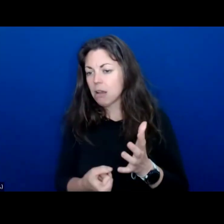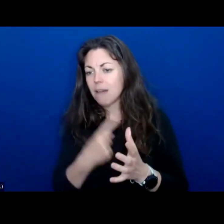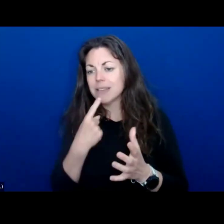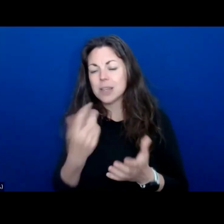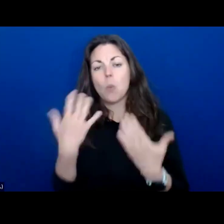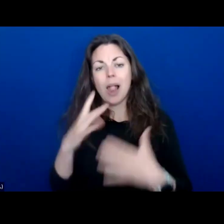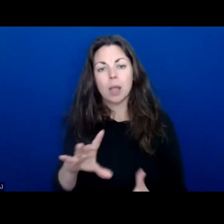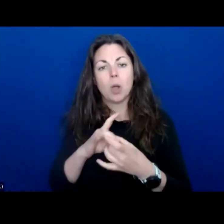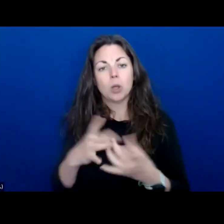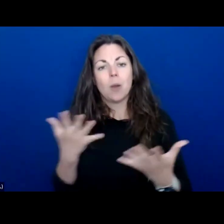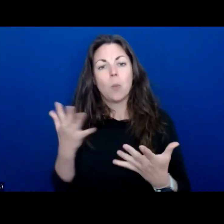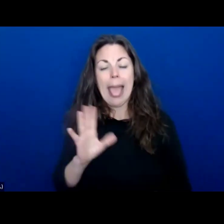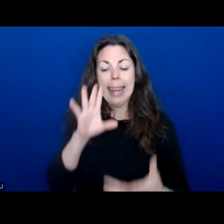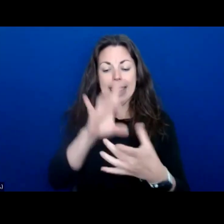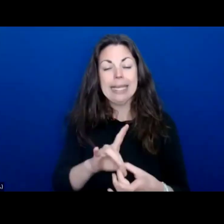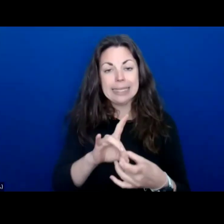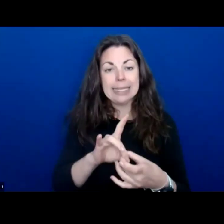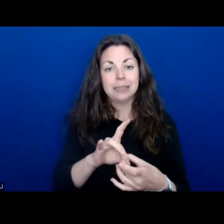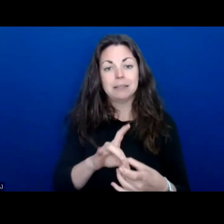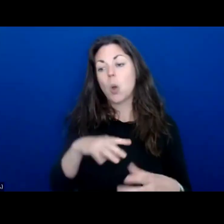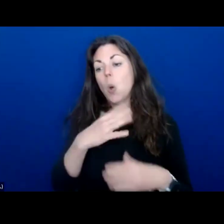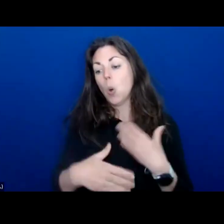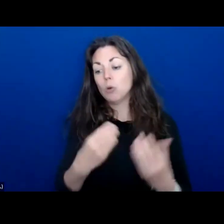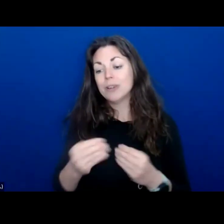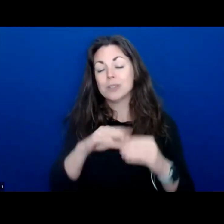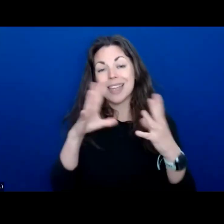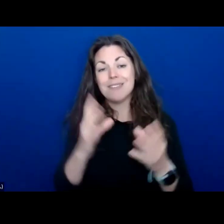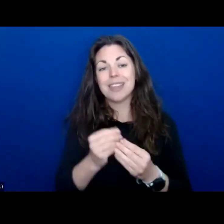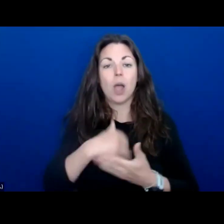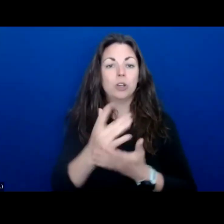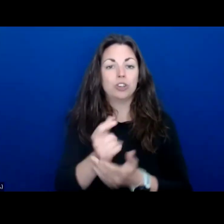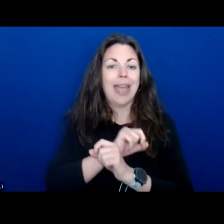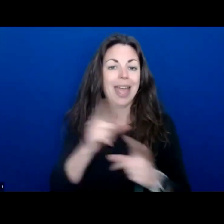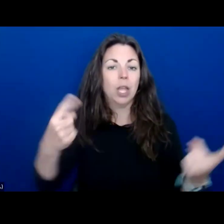and I think I'll share all resources after this call and emails and, and things like that.